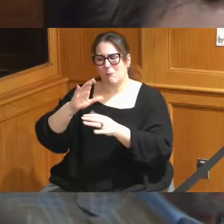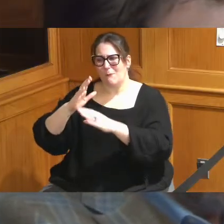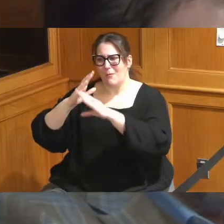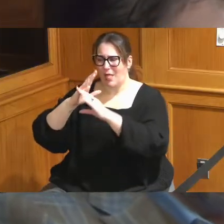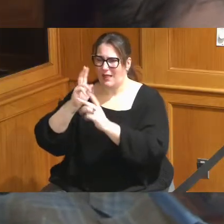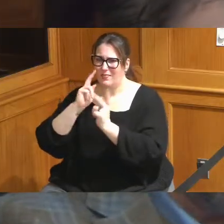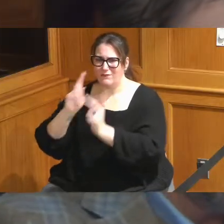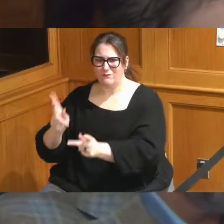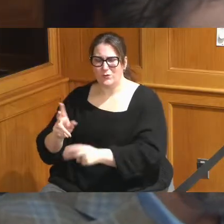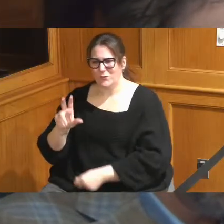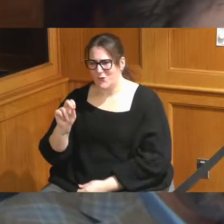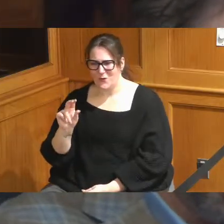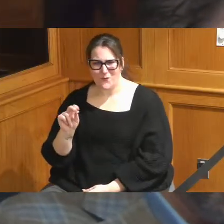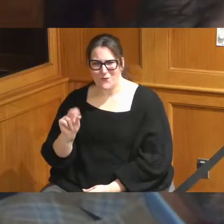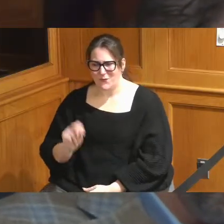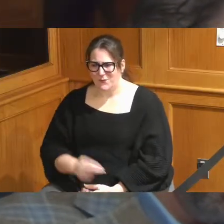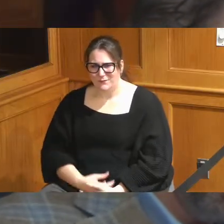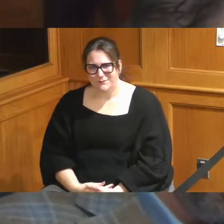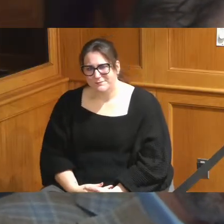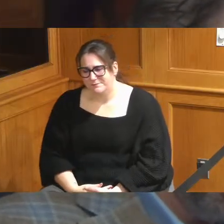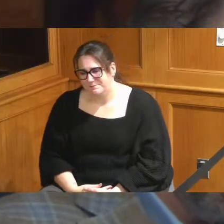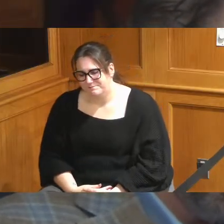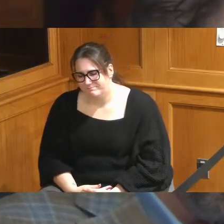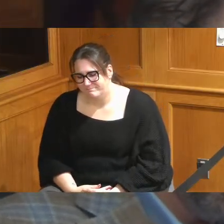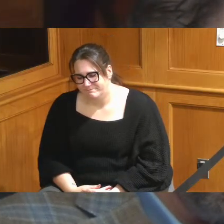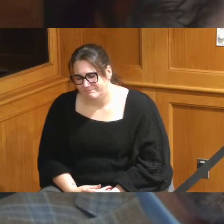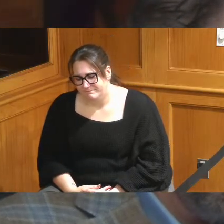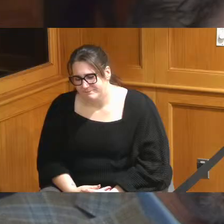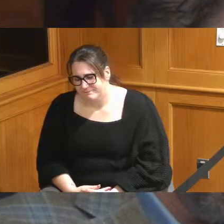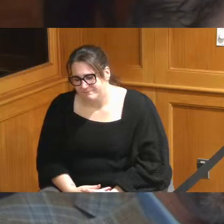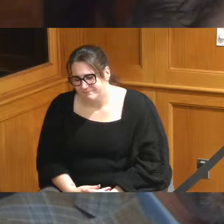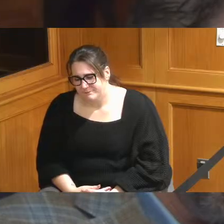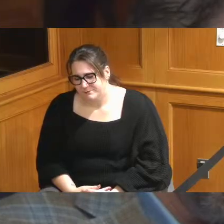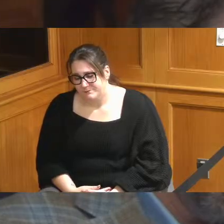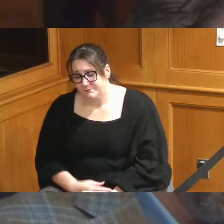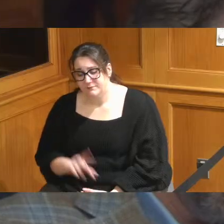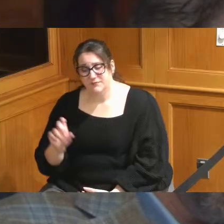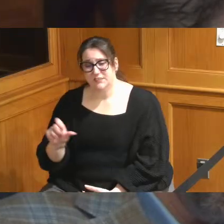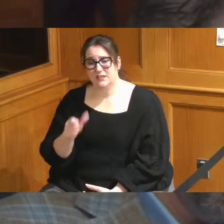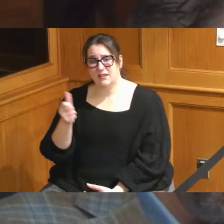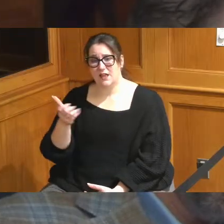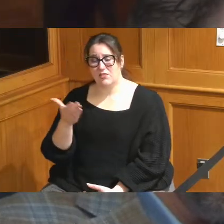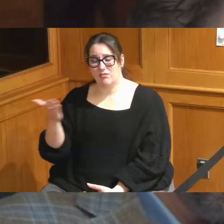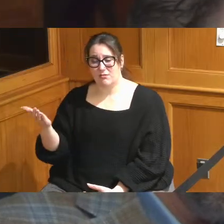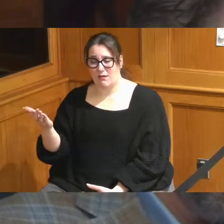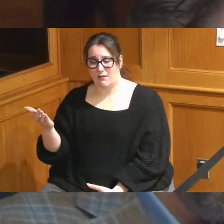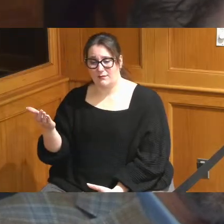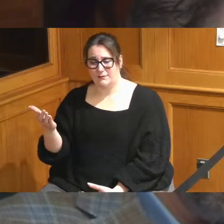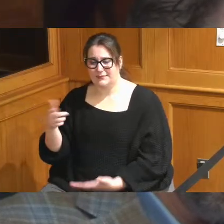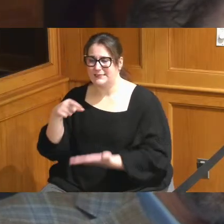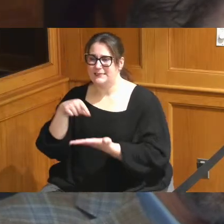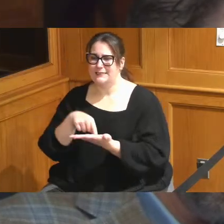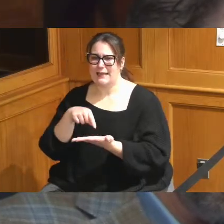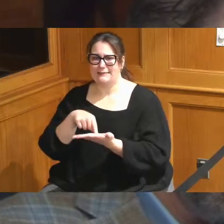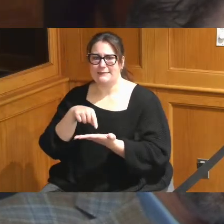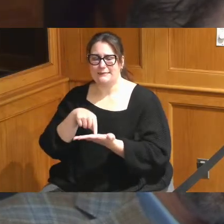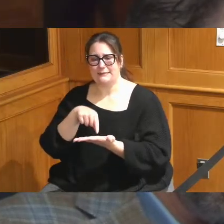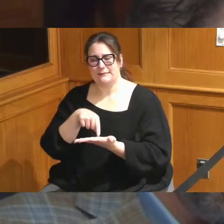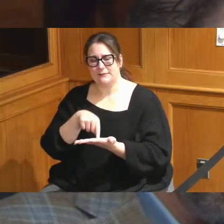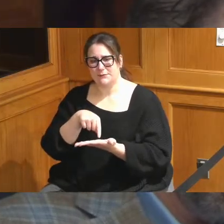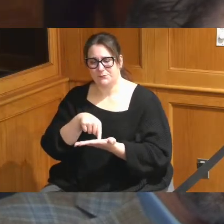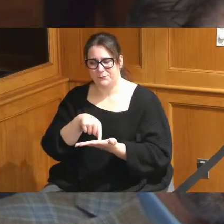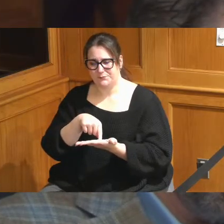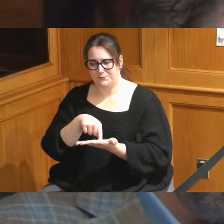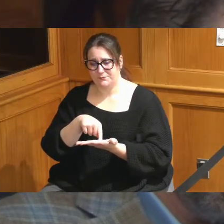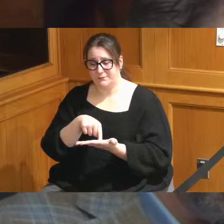the skyline. the other thing that I wanted to put is the issue of debt. We got a lot of debt down